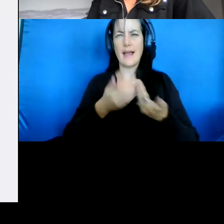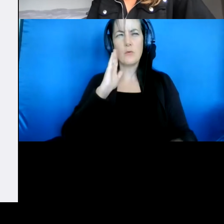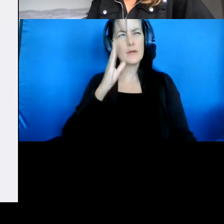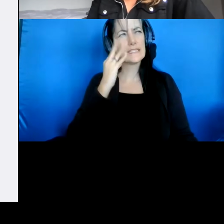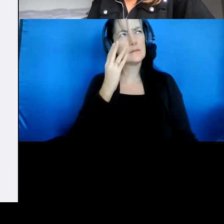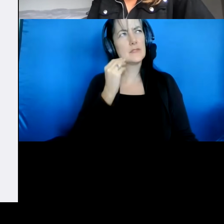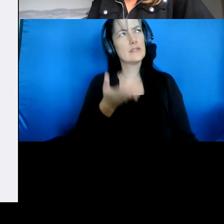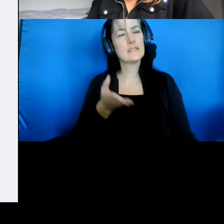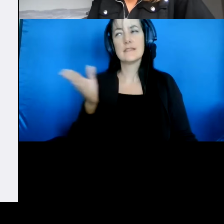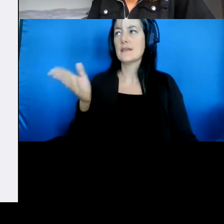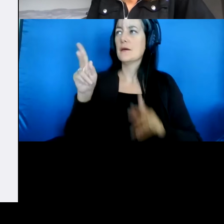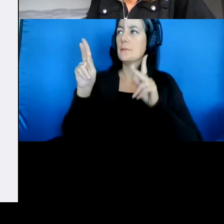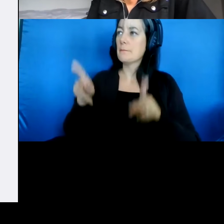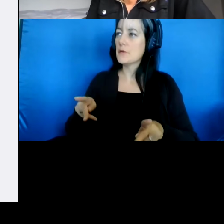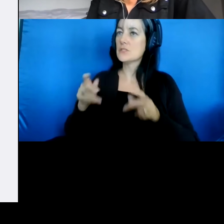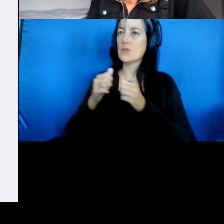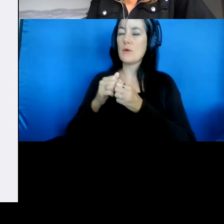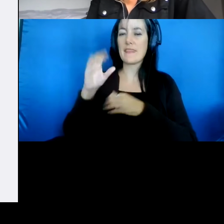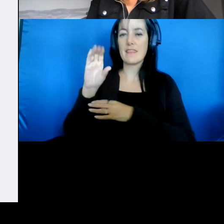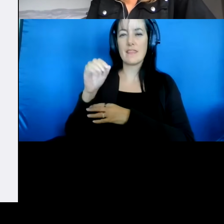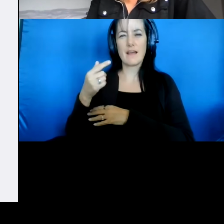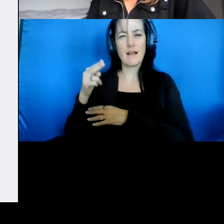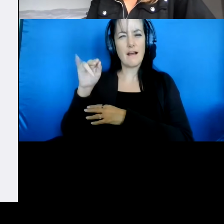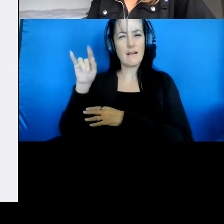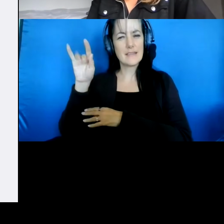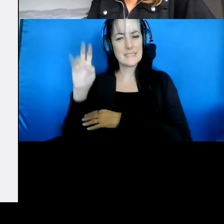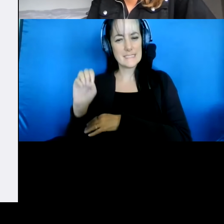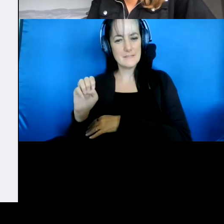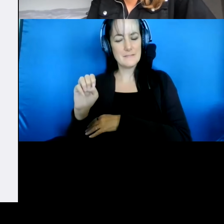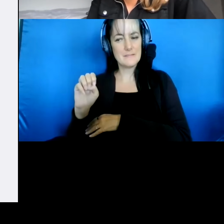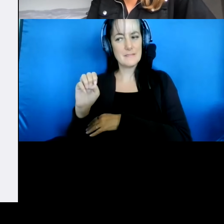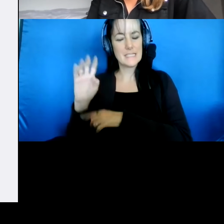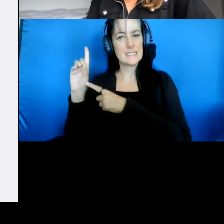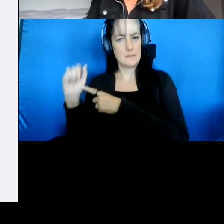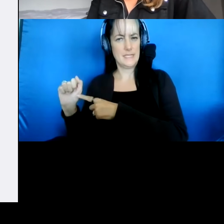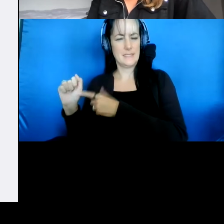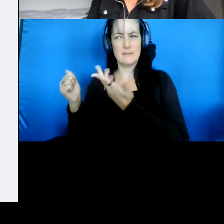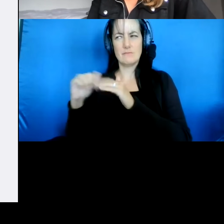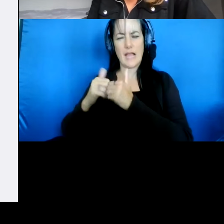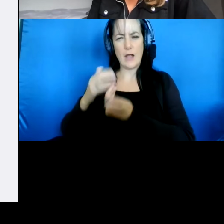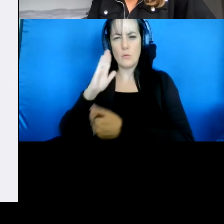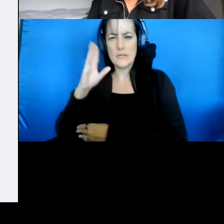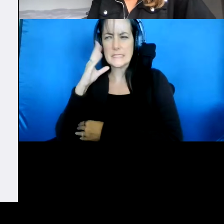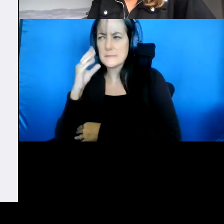experienced this? Can somebody with a physical disability, who is using a mouse could comfortably